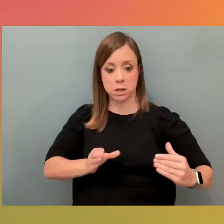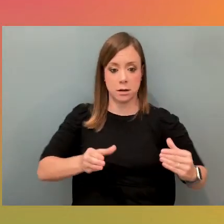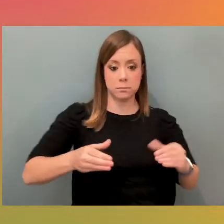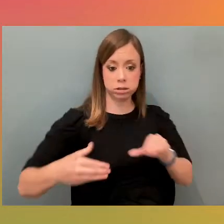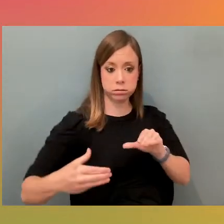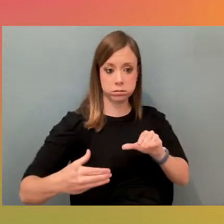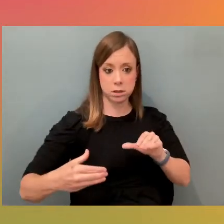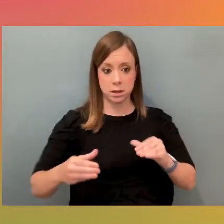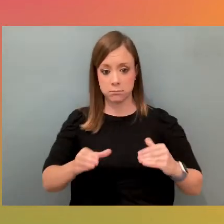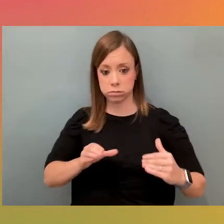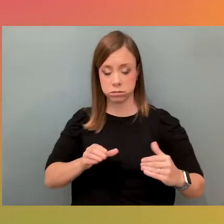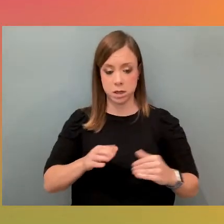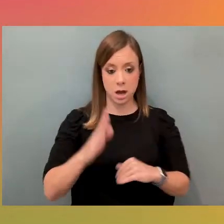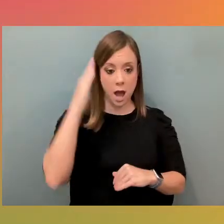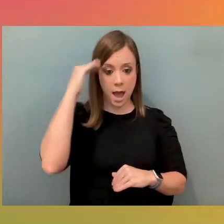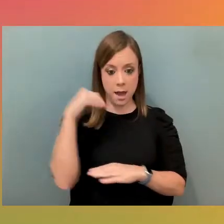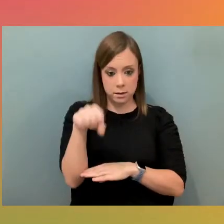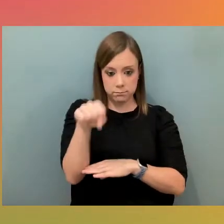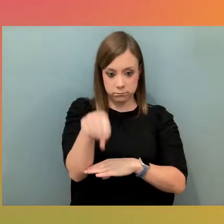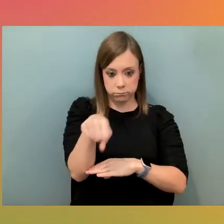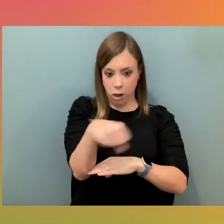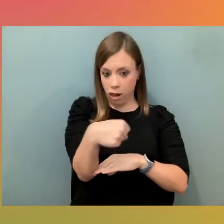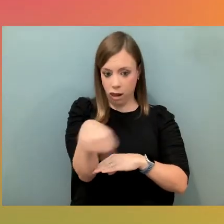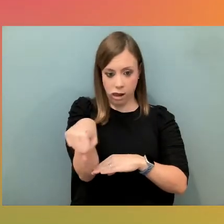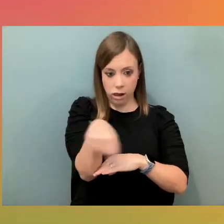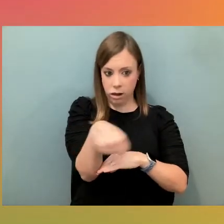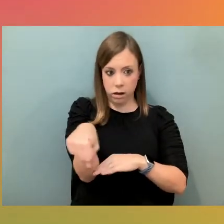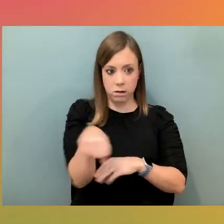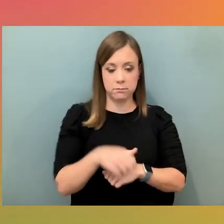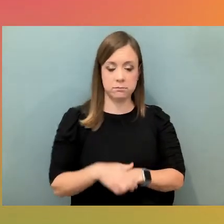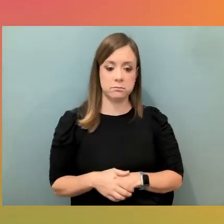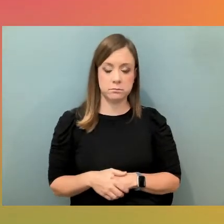MAYBE YOU SWITCH YOUR HIS A